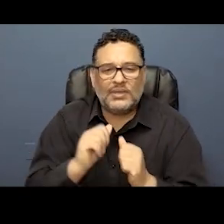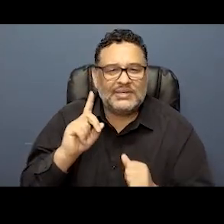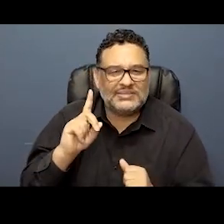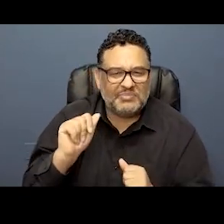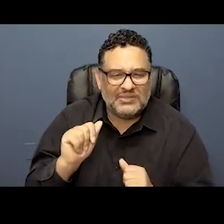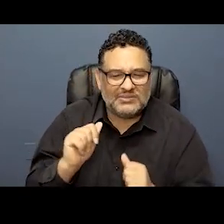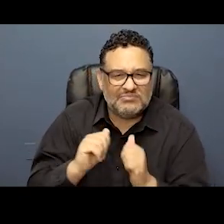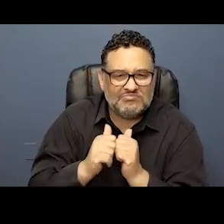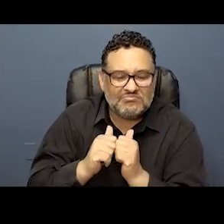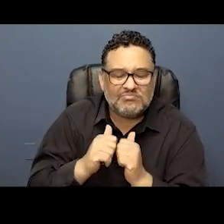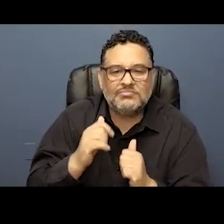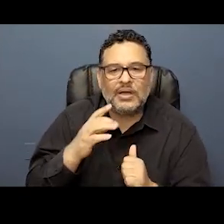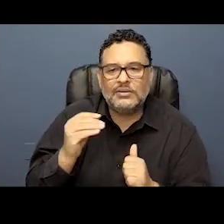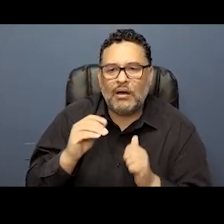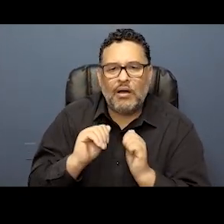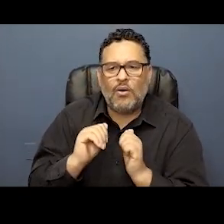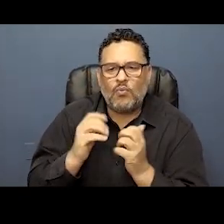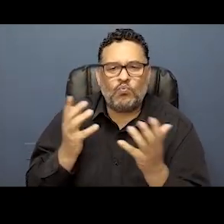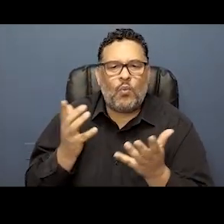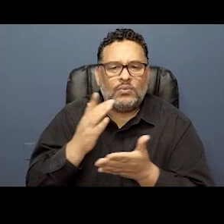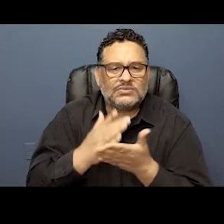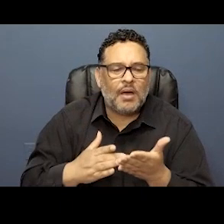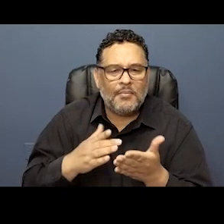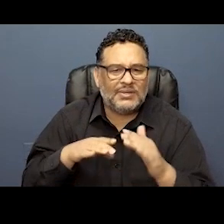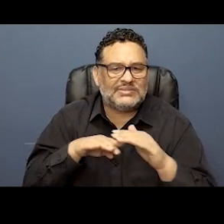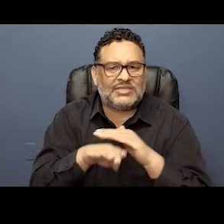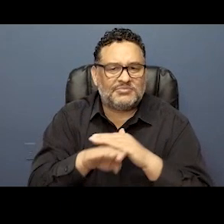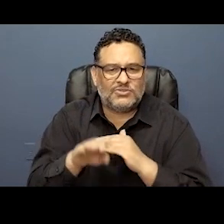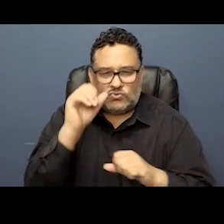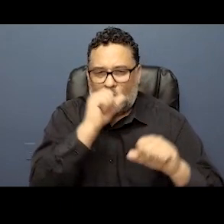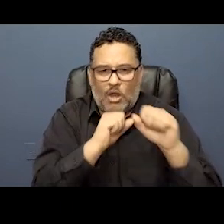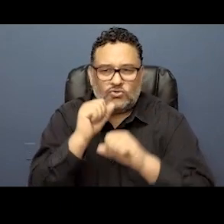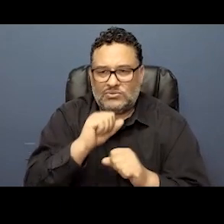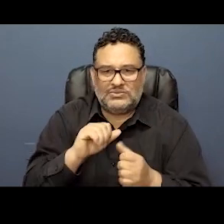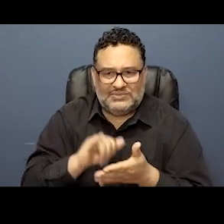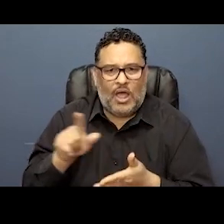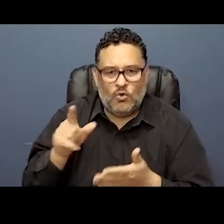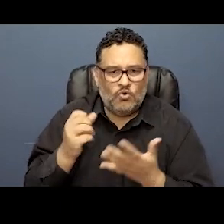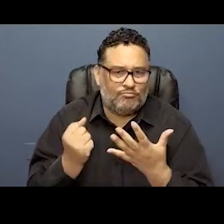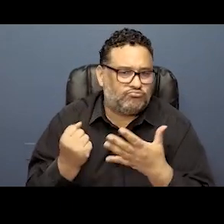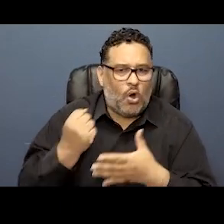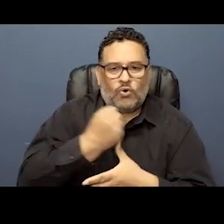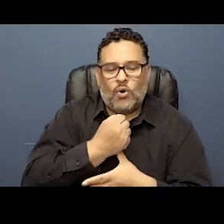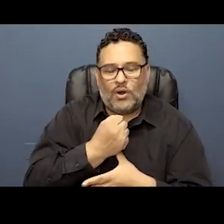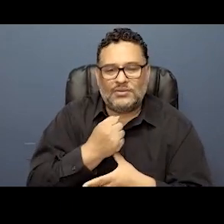of individuals with disabilities and what were some of the accessibility strategies that were